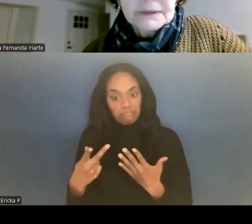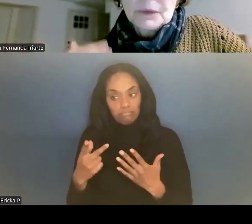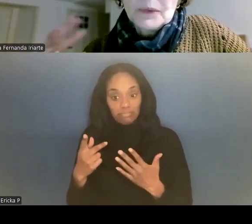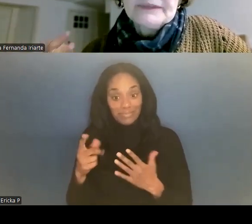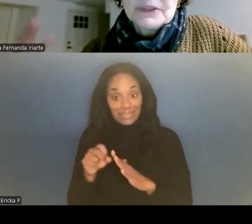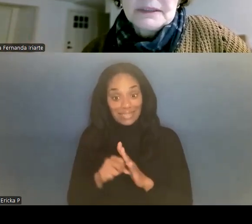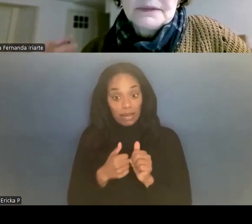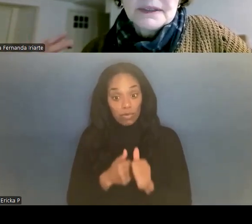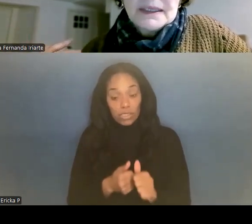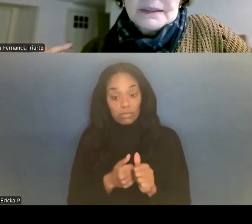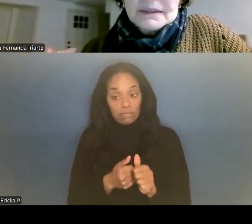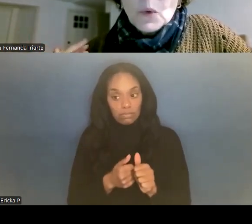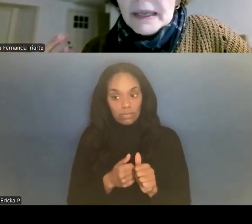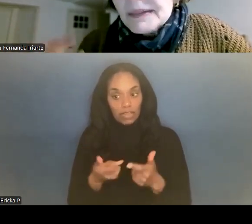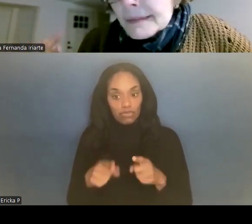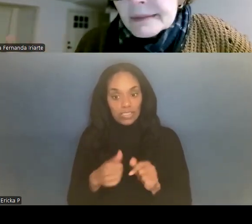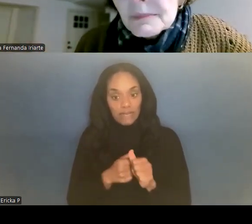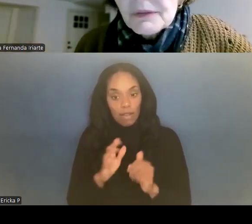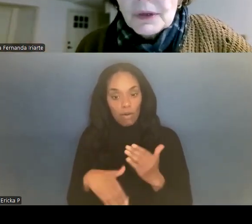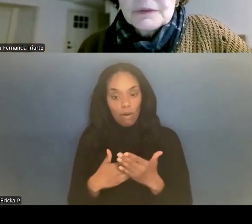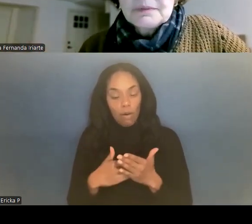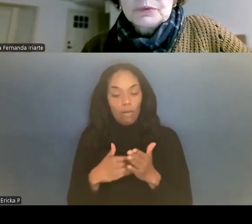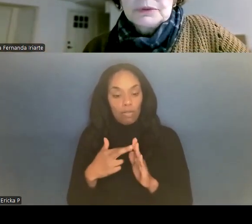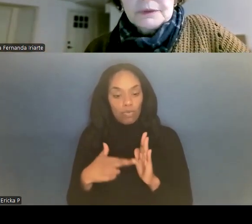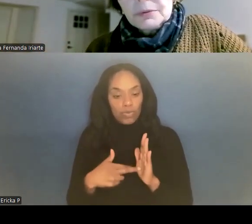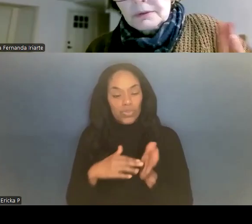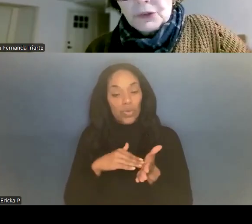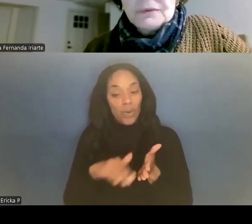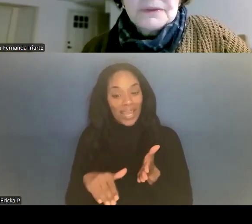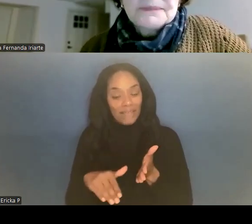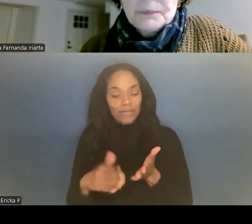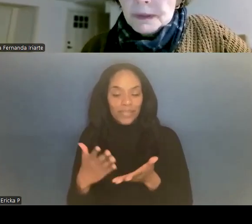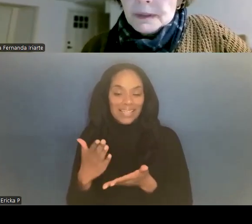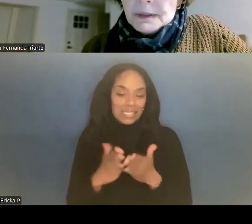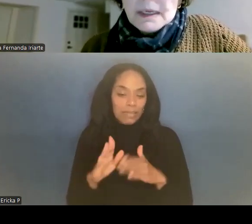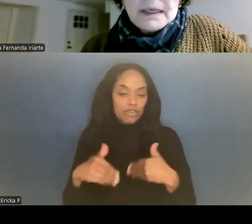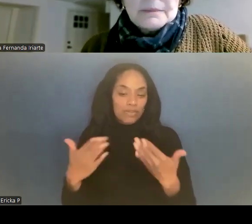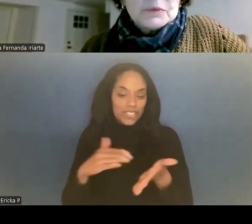So a waiver is waiving some of those rules. Provisions?